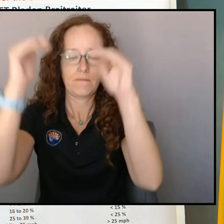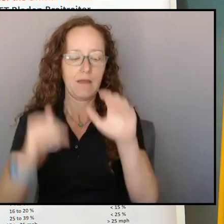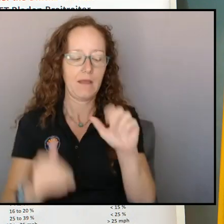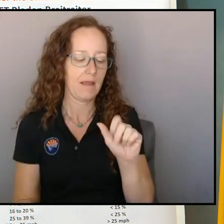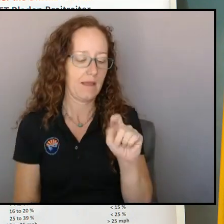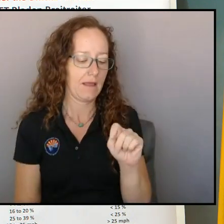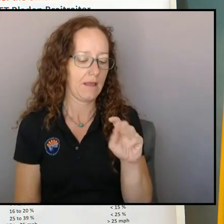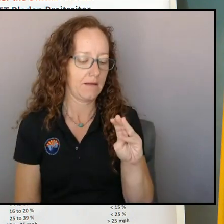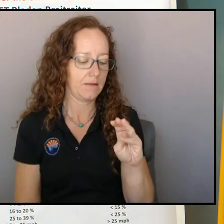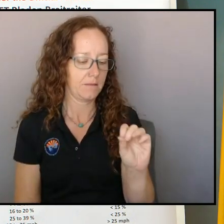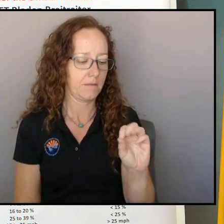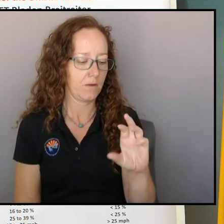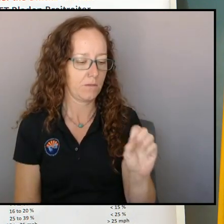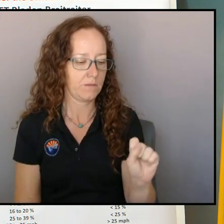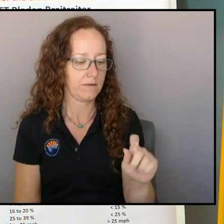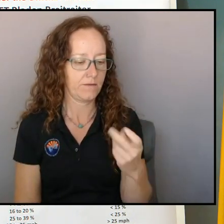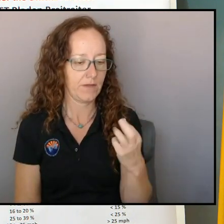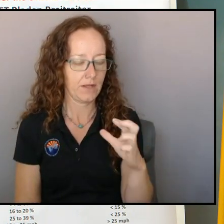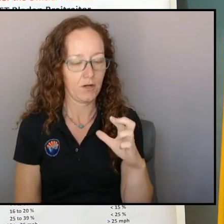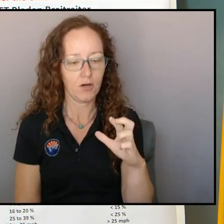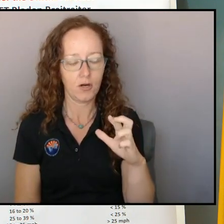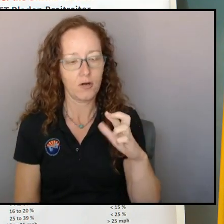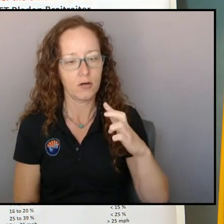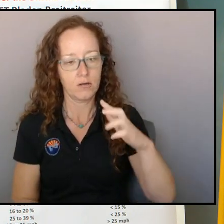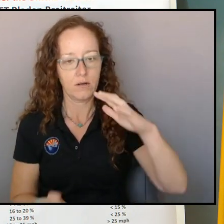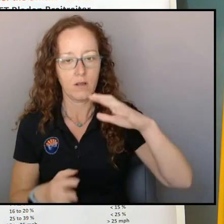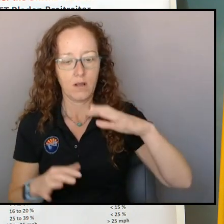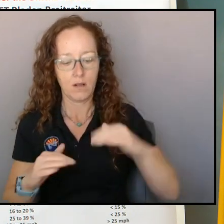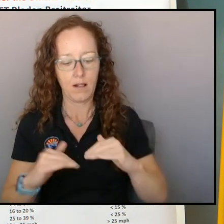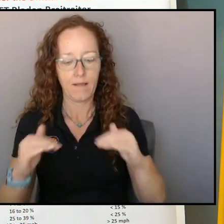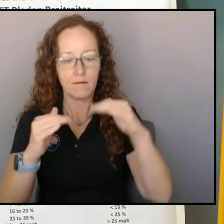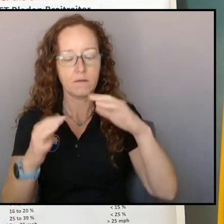smooshed into one image so that we can look at it all in one